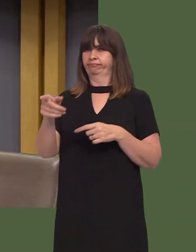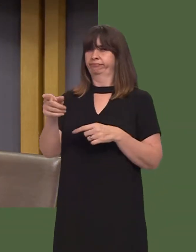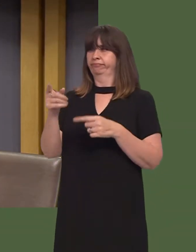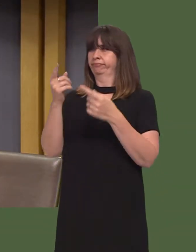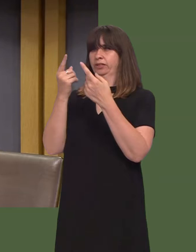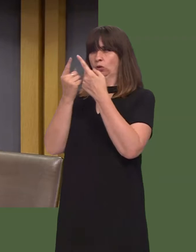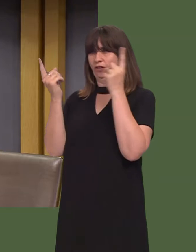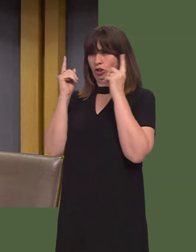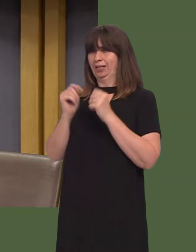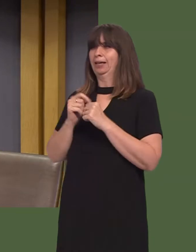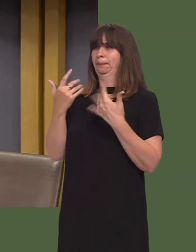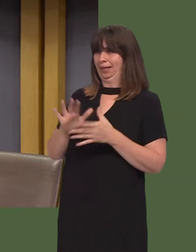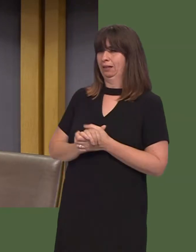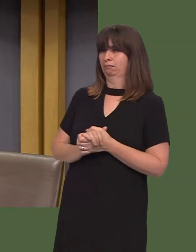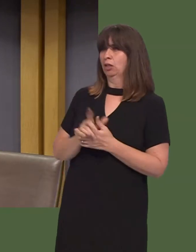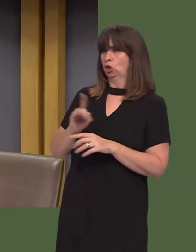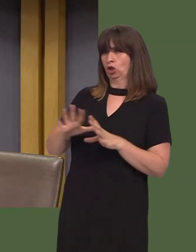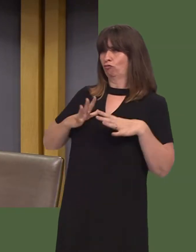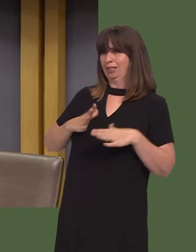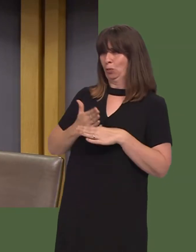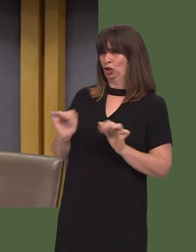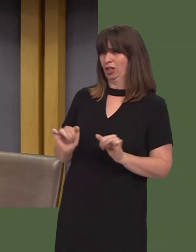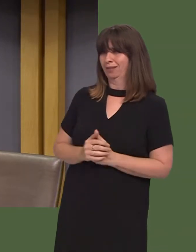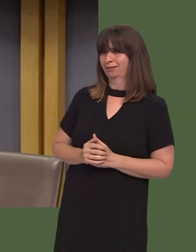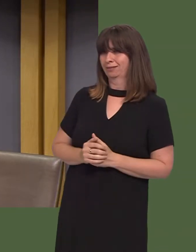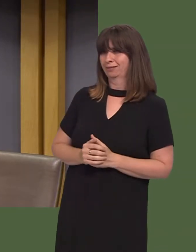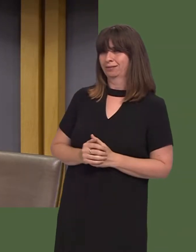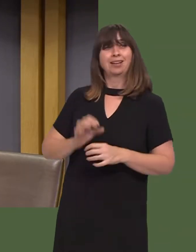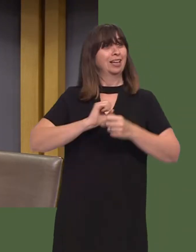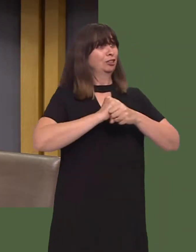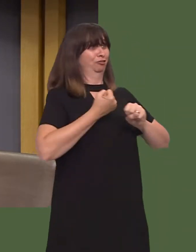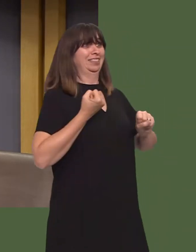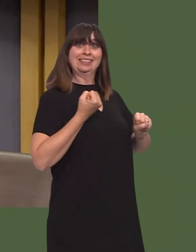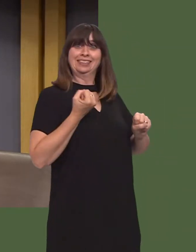the practical skills they need for the labour market. Many people have degrees, for instance,